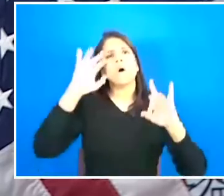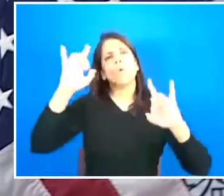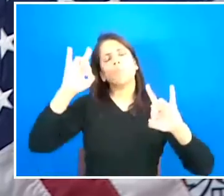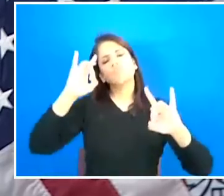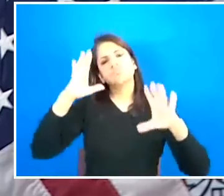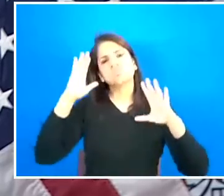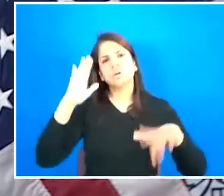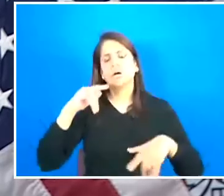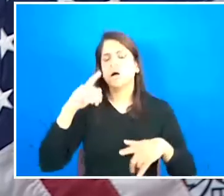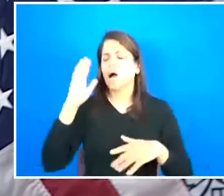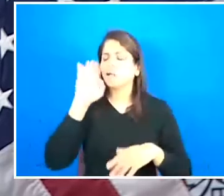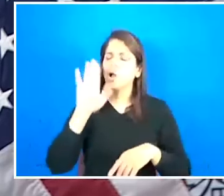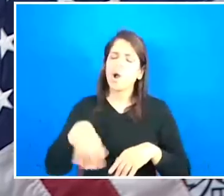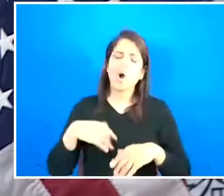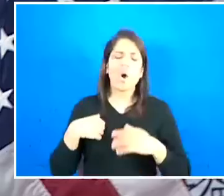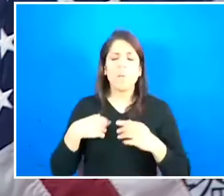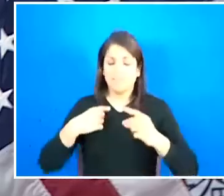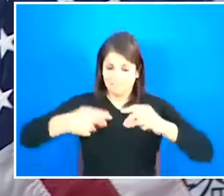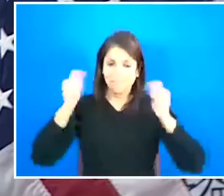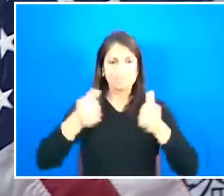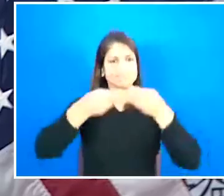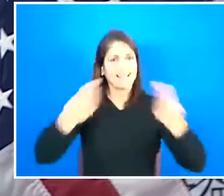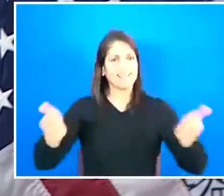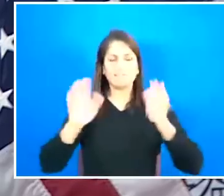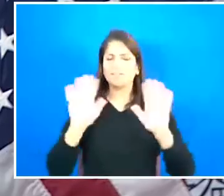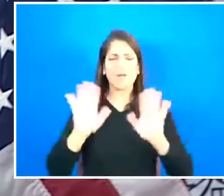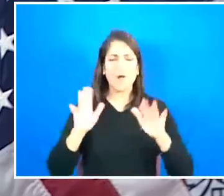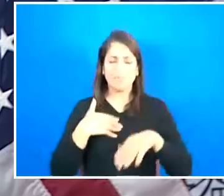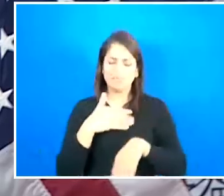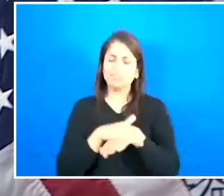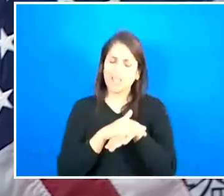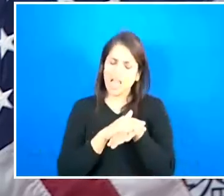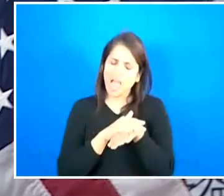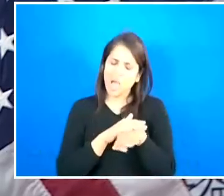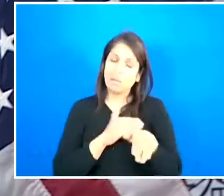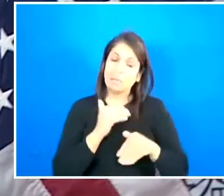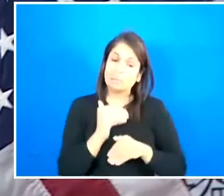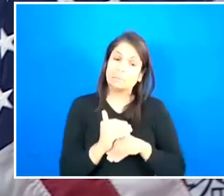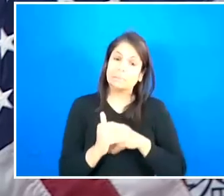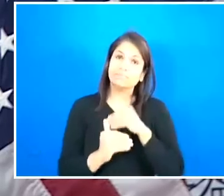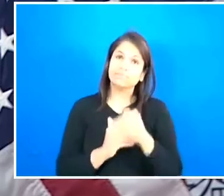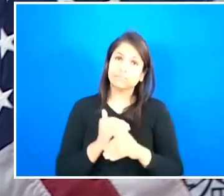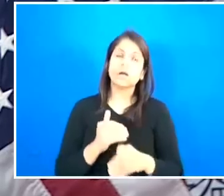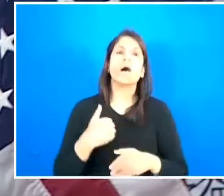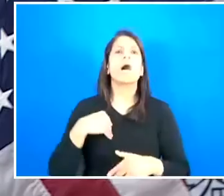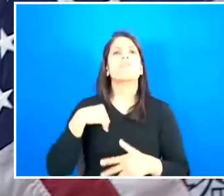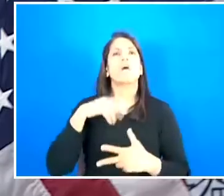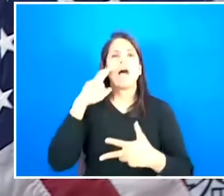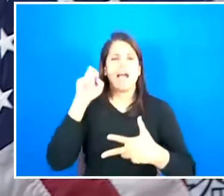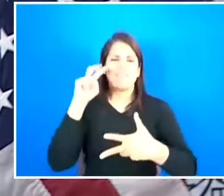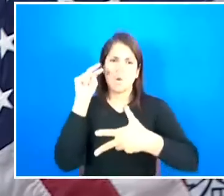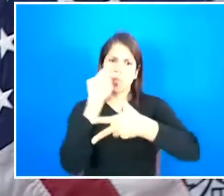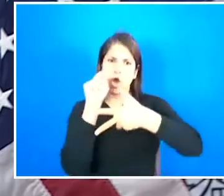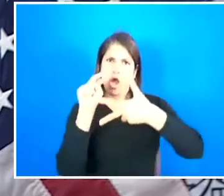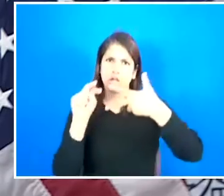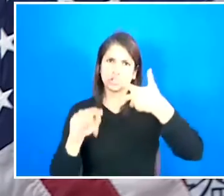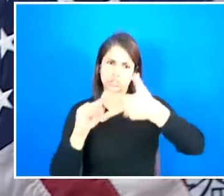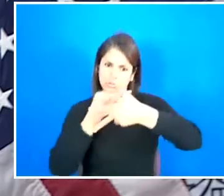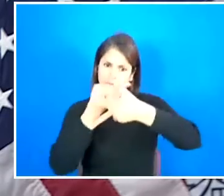THINK THIS IS GOING TO BE A STEP BY STEP THING. WE'RE GOING TO BE REAL CLEAR ABOUT THESE INDICATORS, GO OV WERH EN'SIT TIME TO DO A